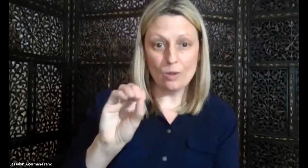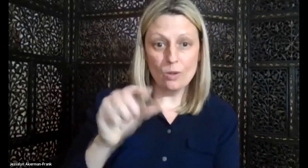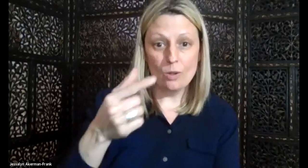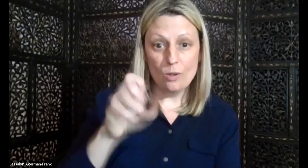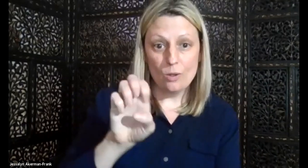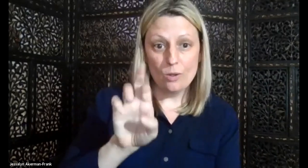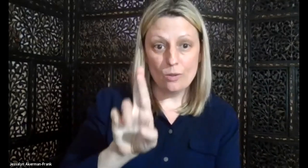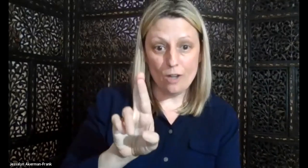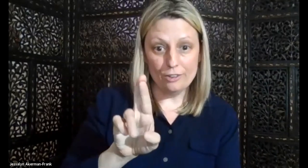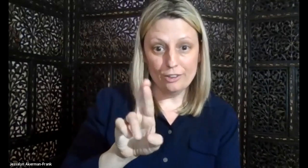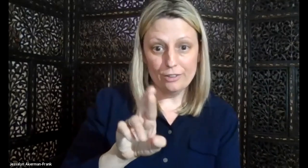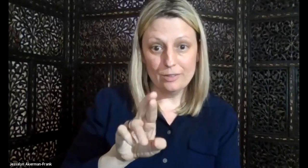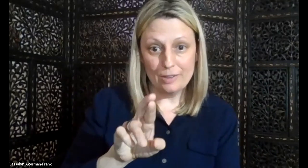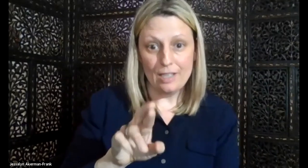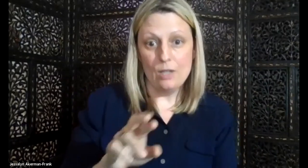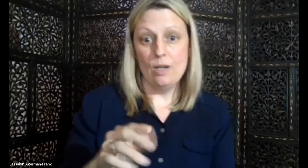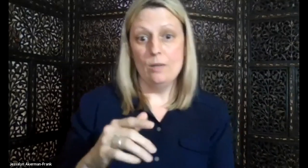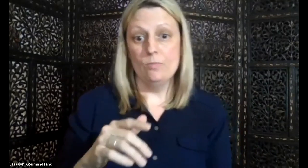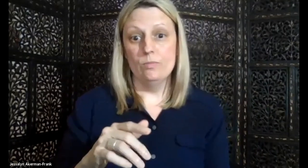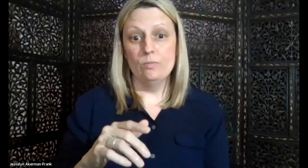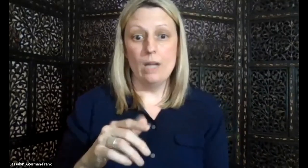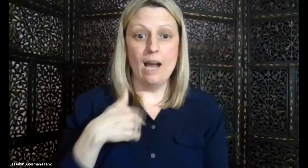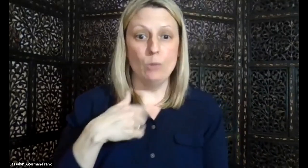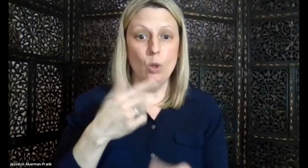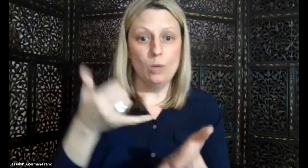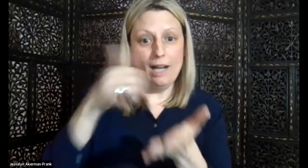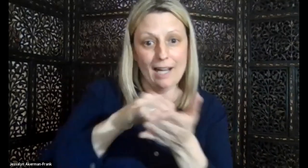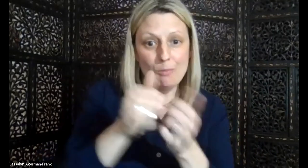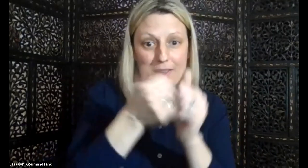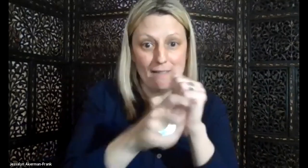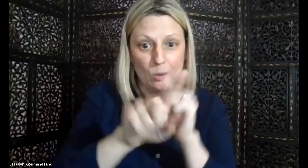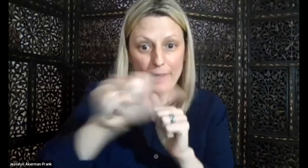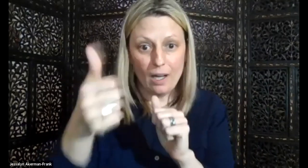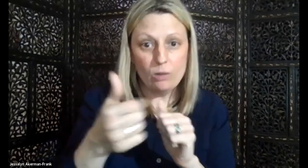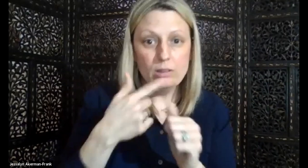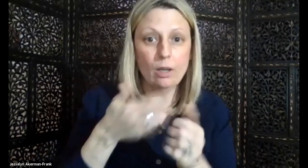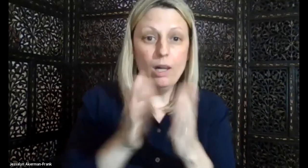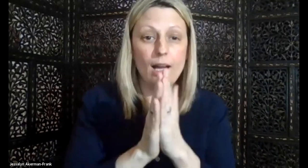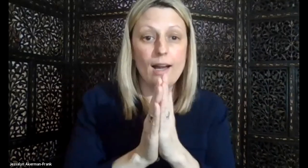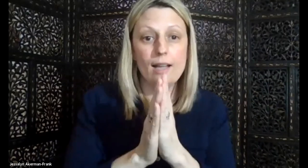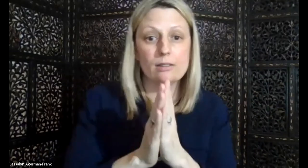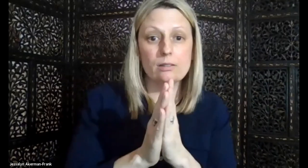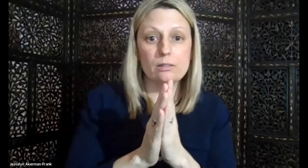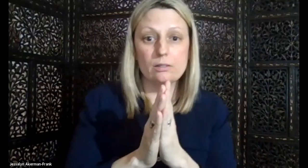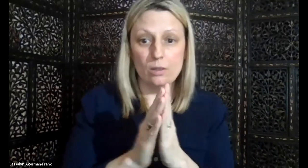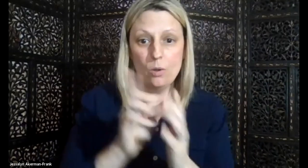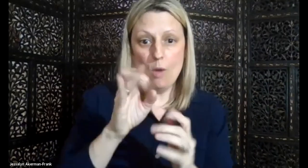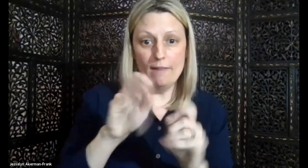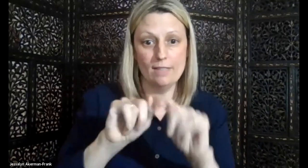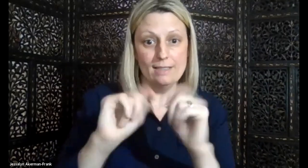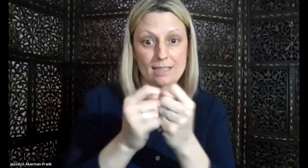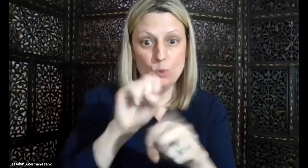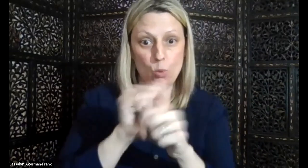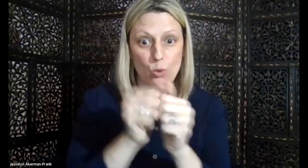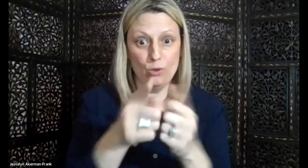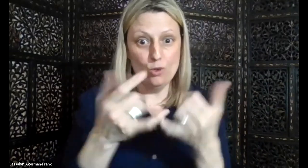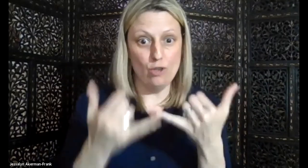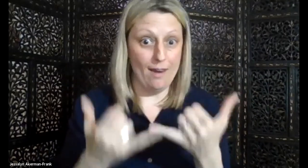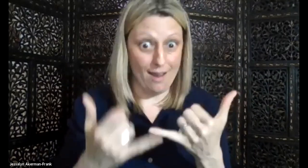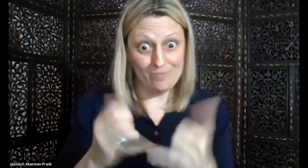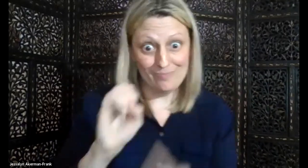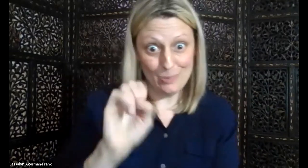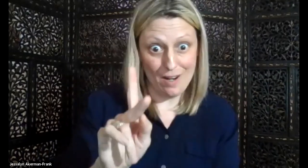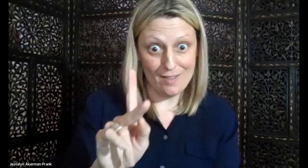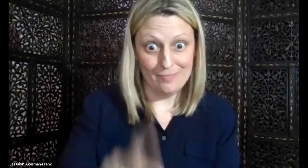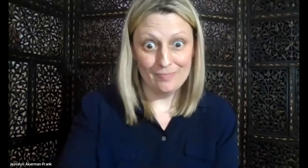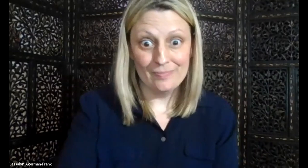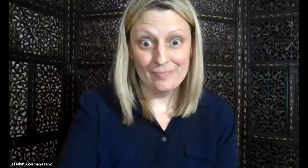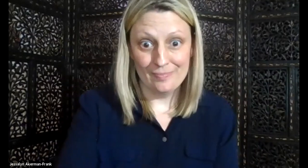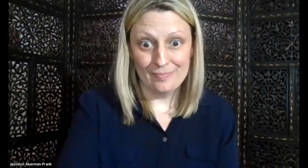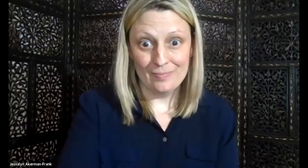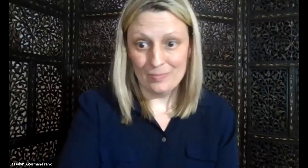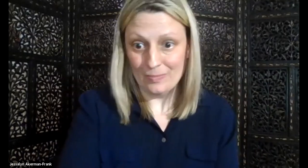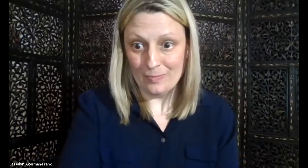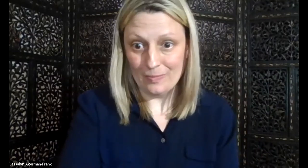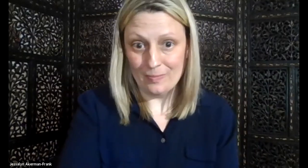concerns, you can contact us. We're here for you.